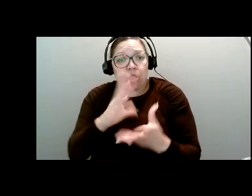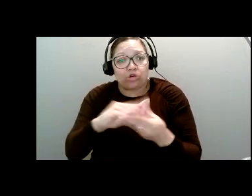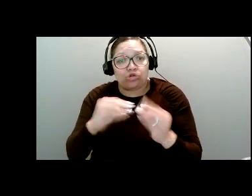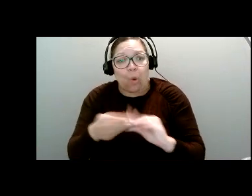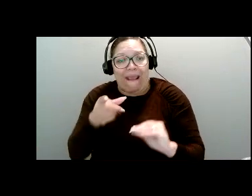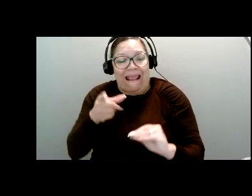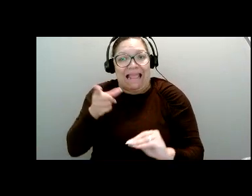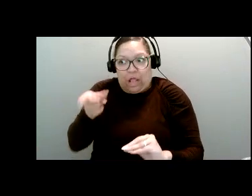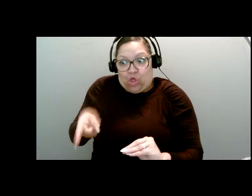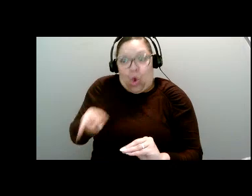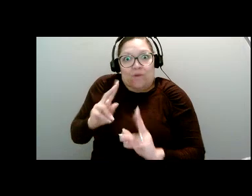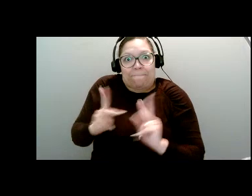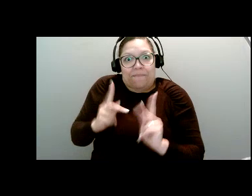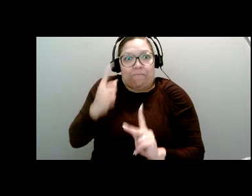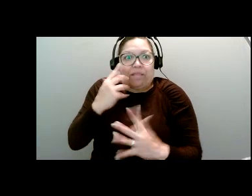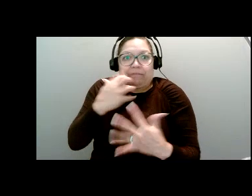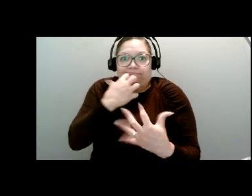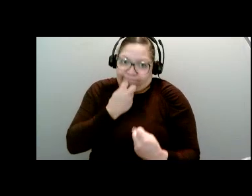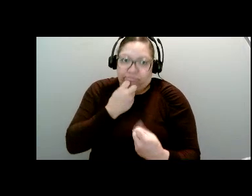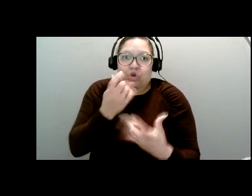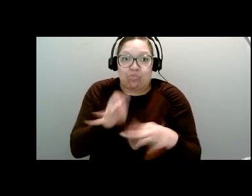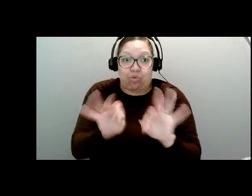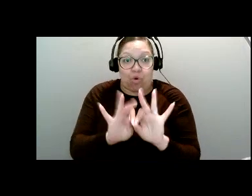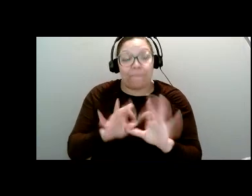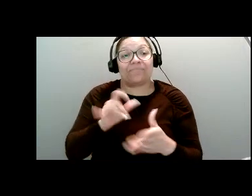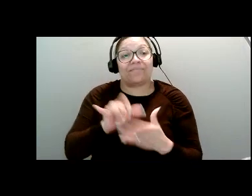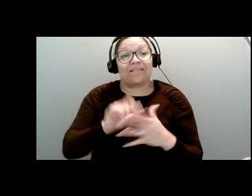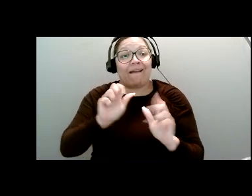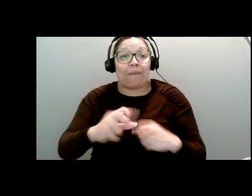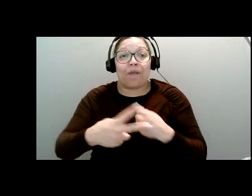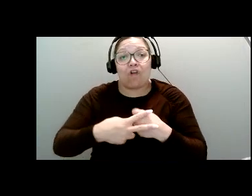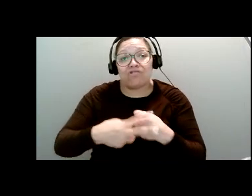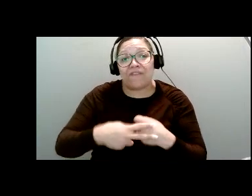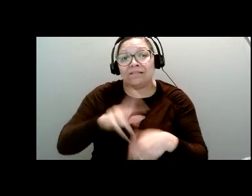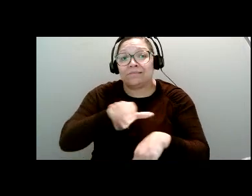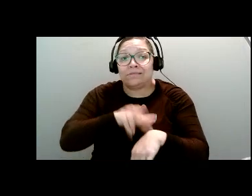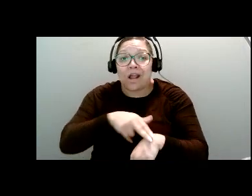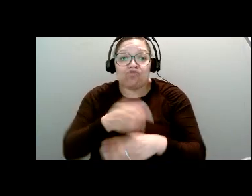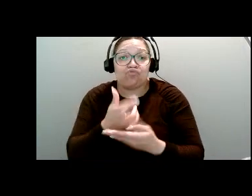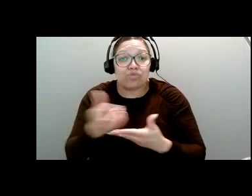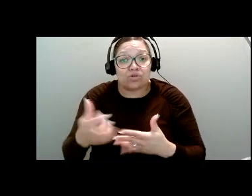Now, those could be conservation and natural resource protection. They could be historic preservation.